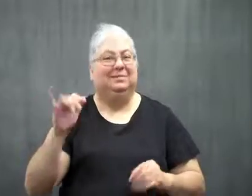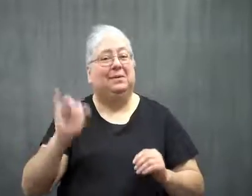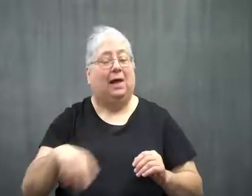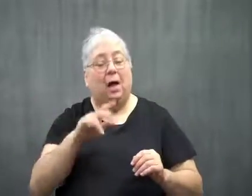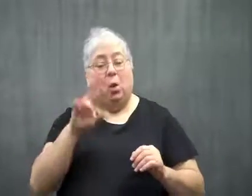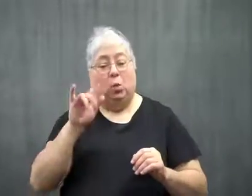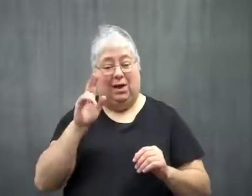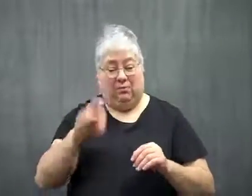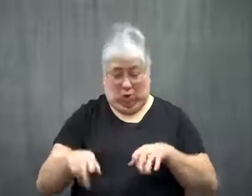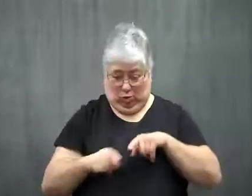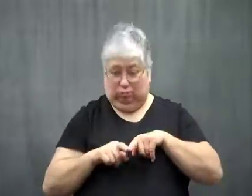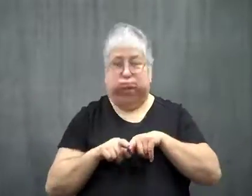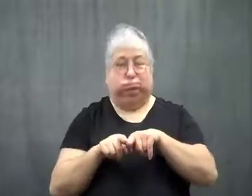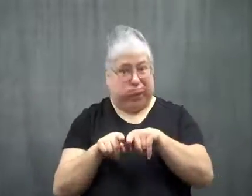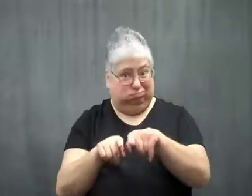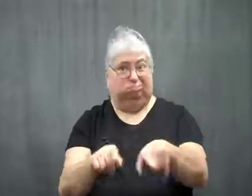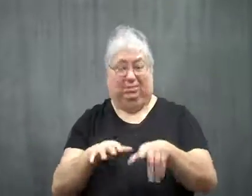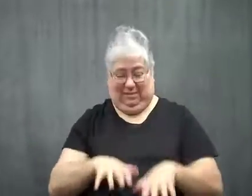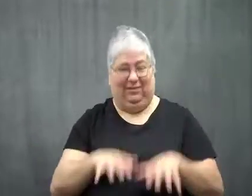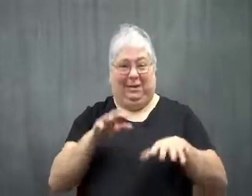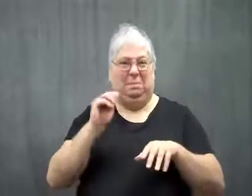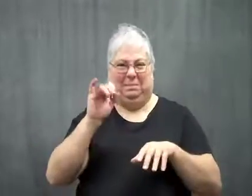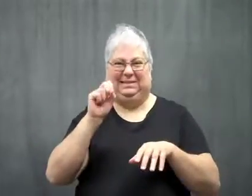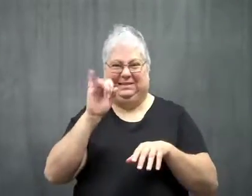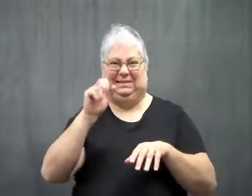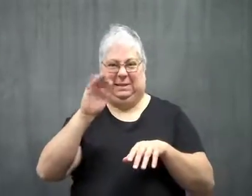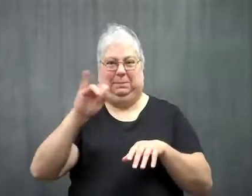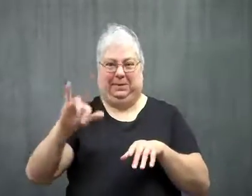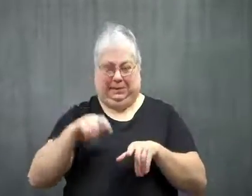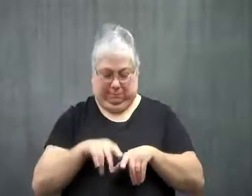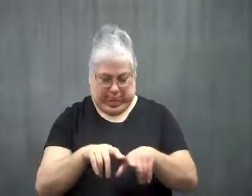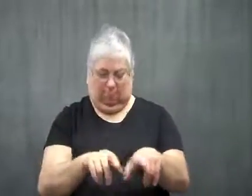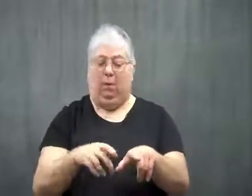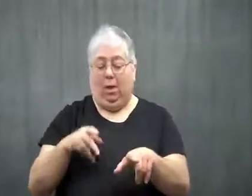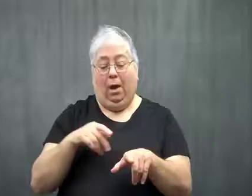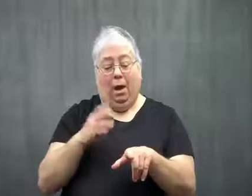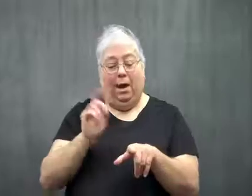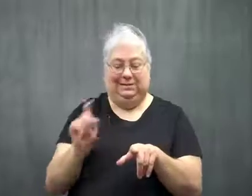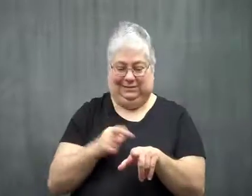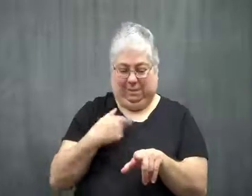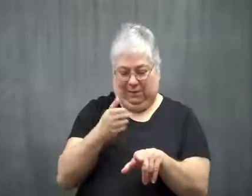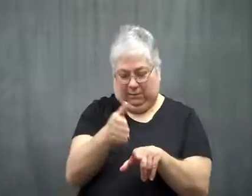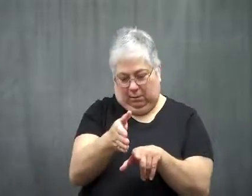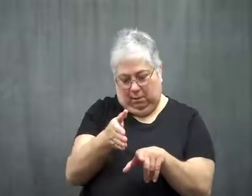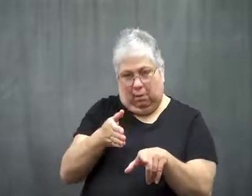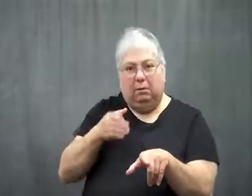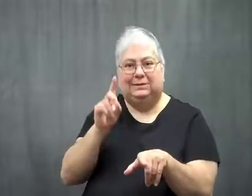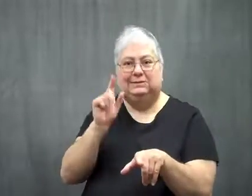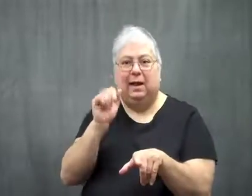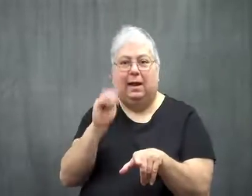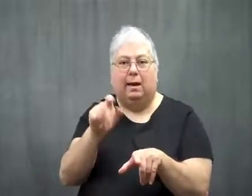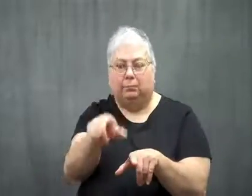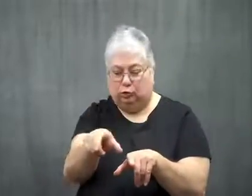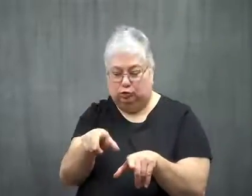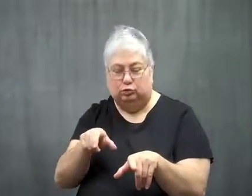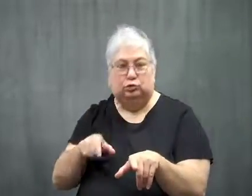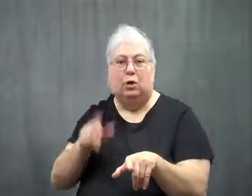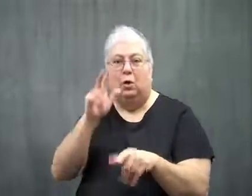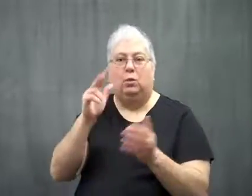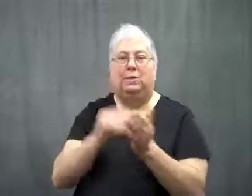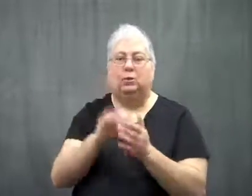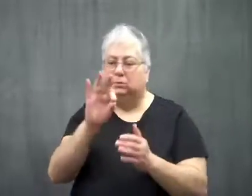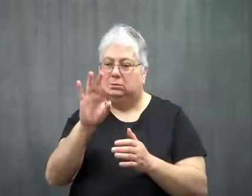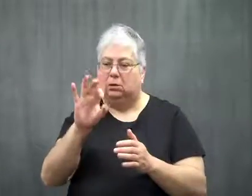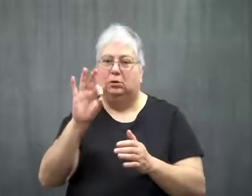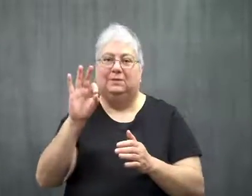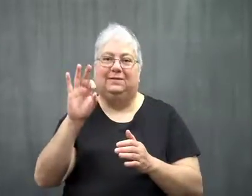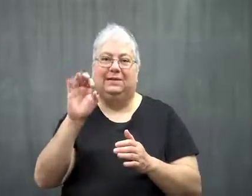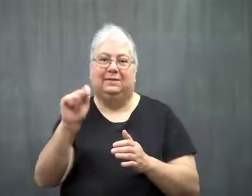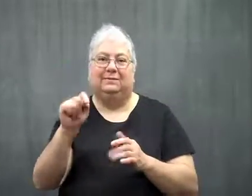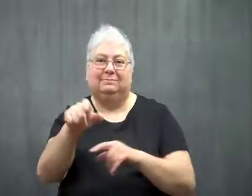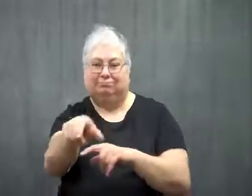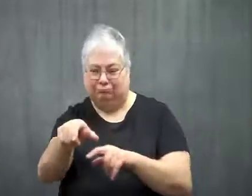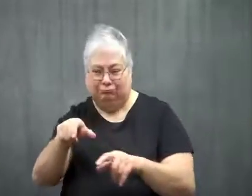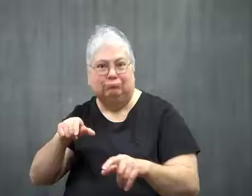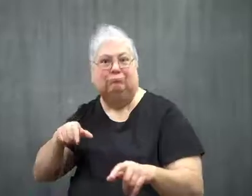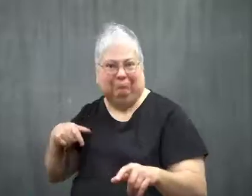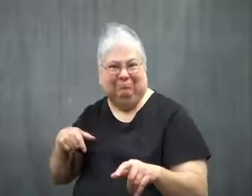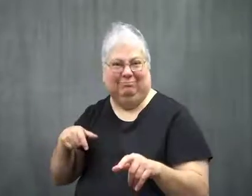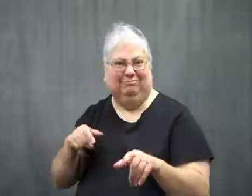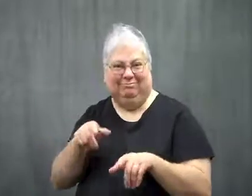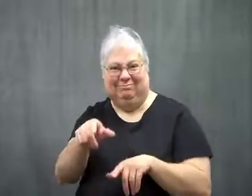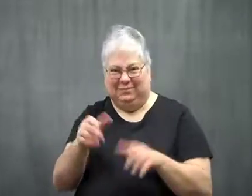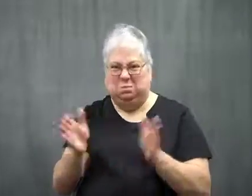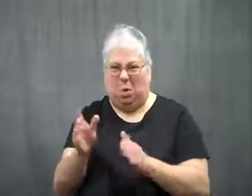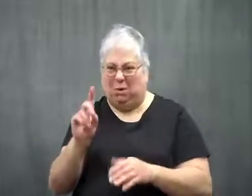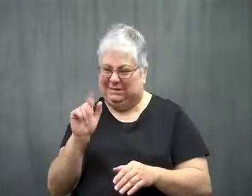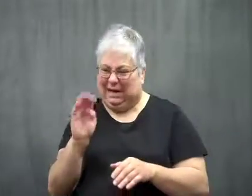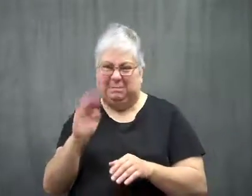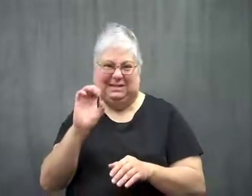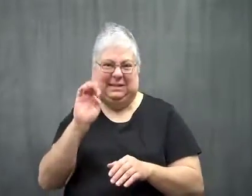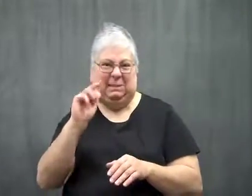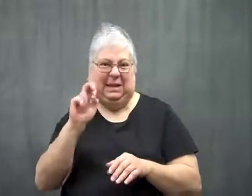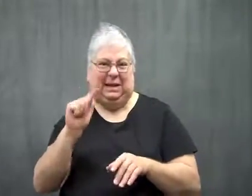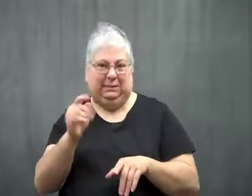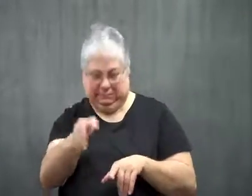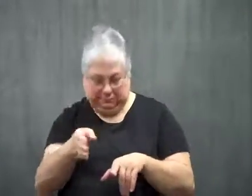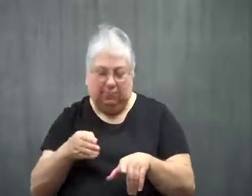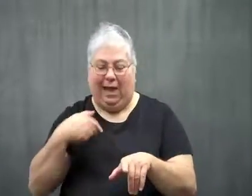It consists of a 3900 foot long cement dam along the river.